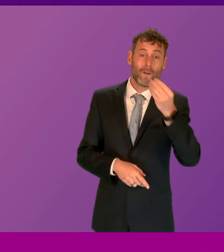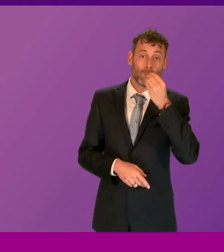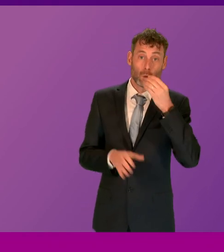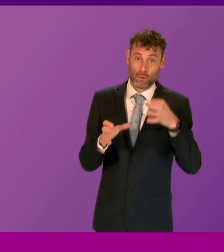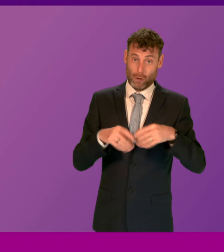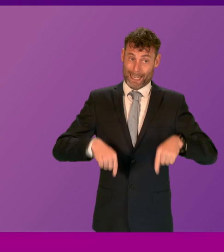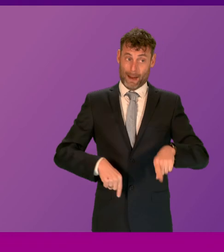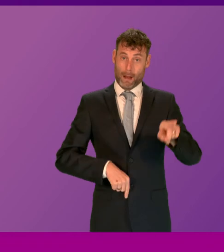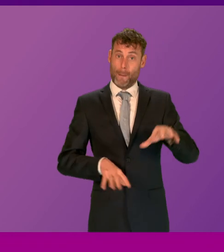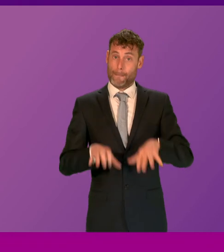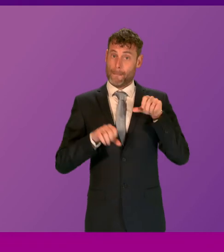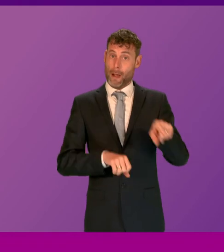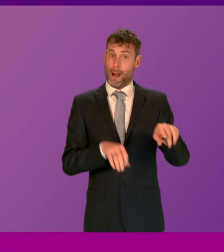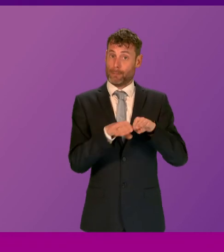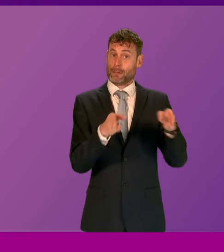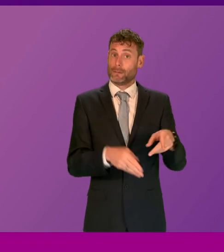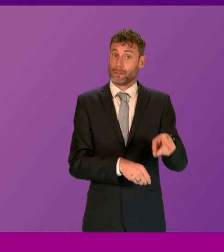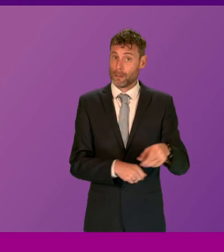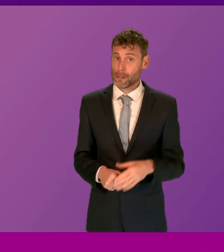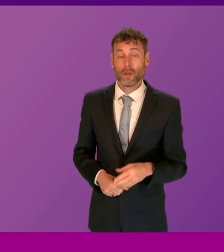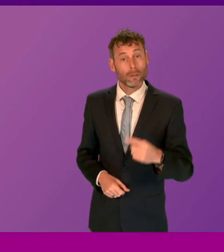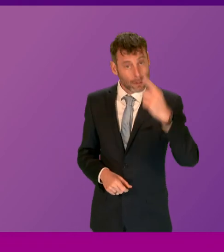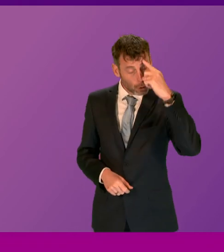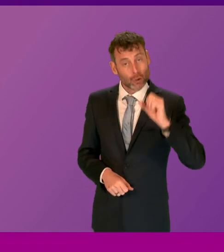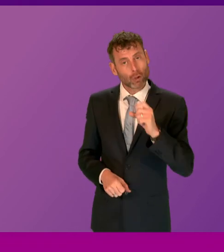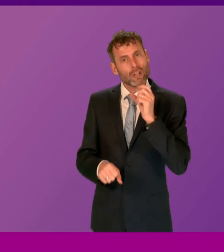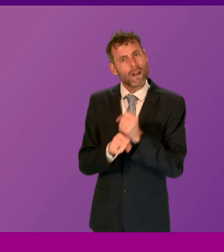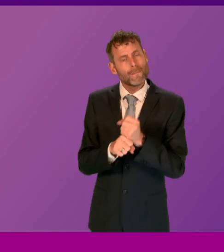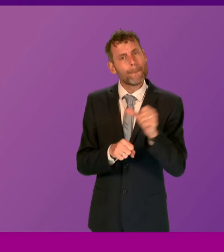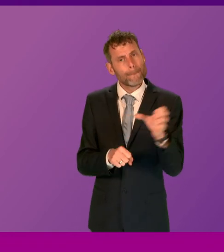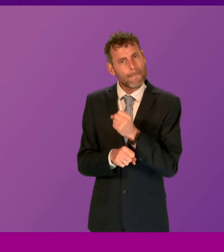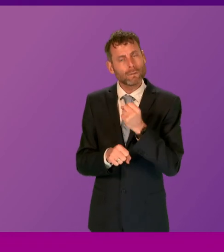Does the First Minister agree that the Scottish Government must do more work with rural stakeholders